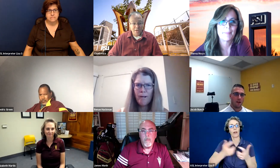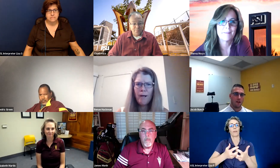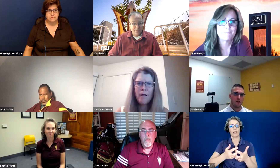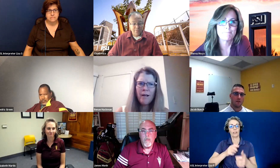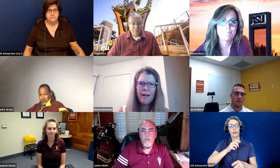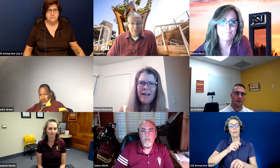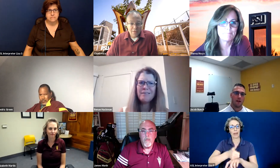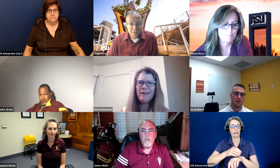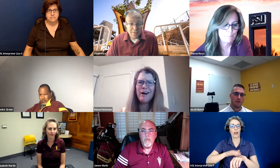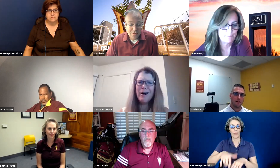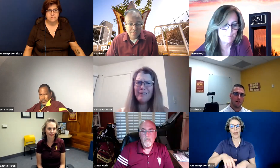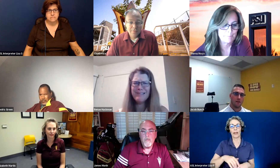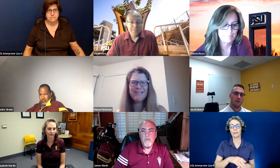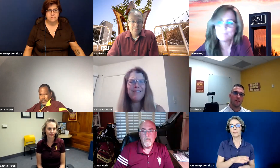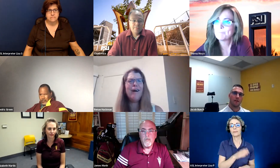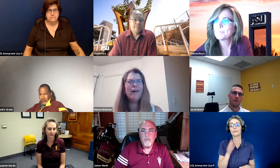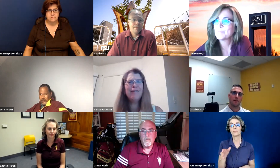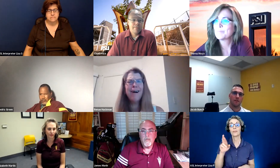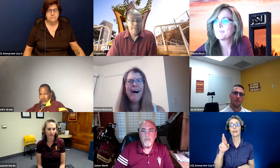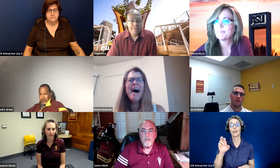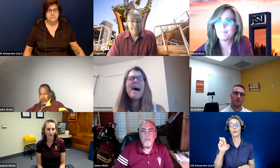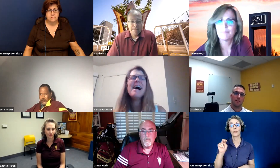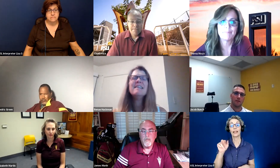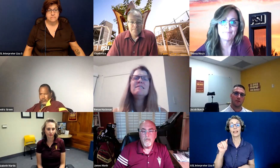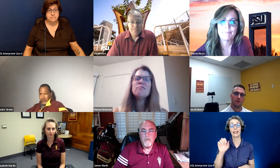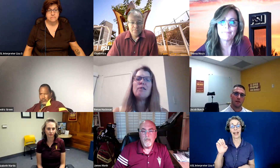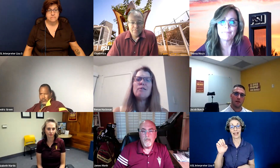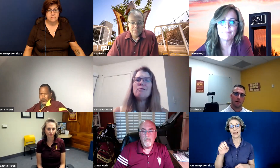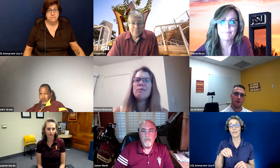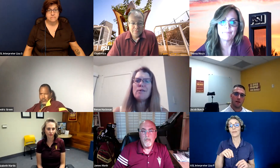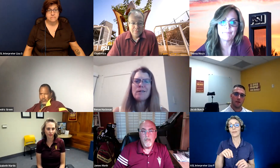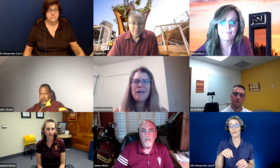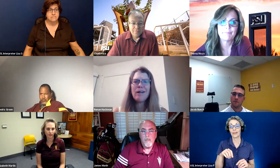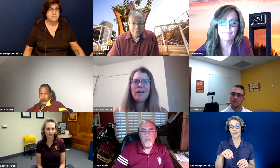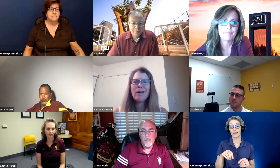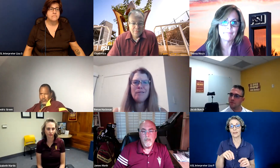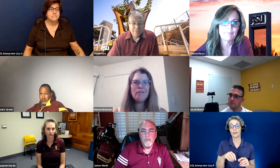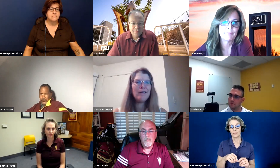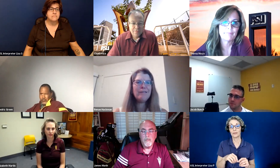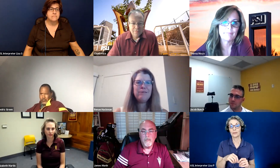Great. And also as we're working with student